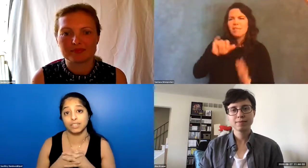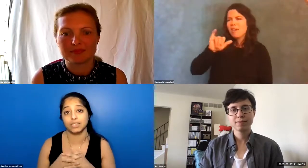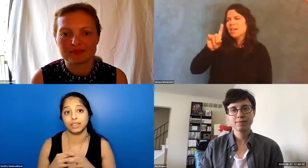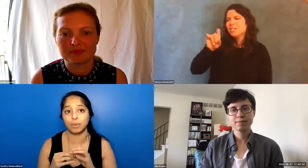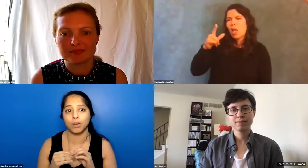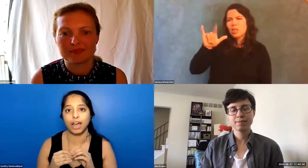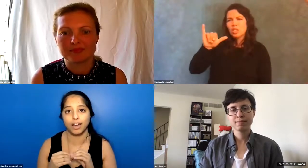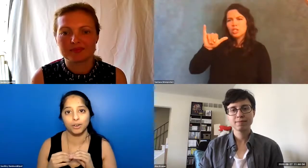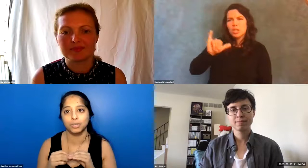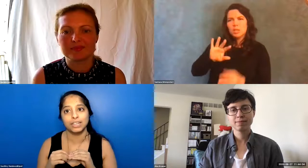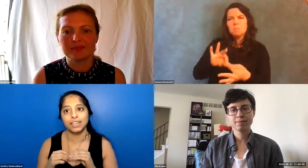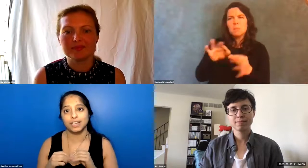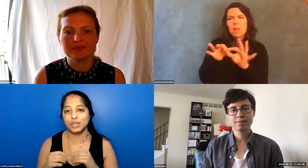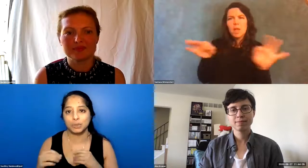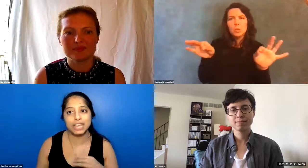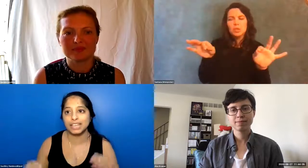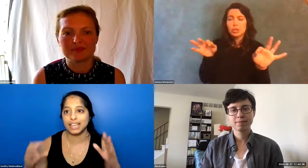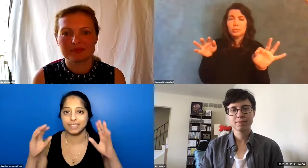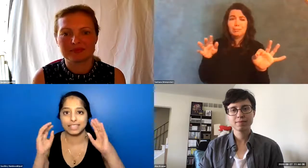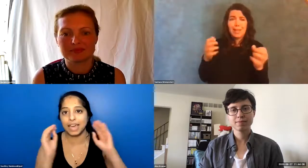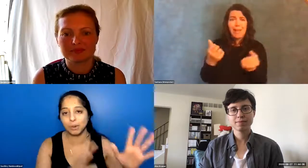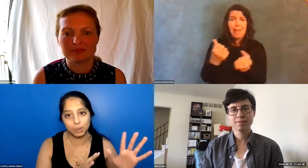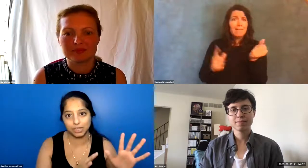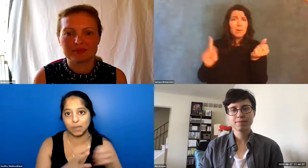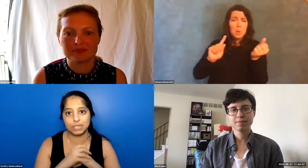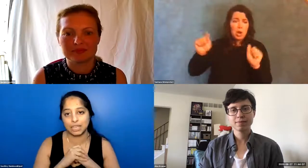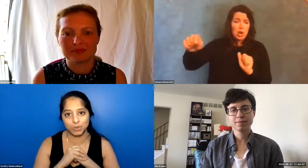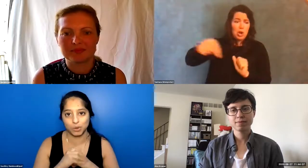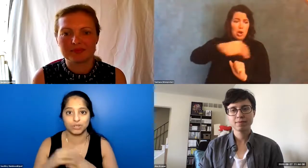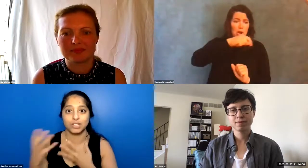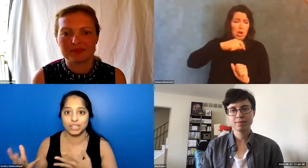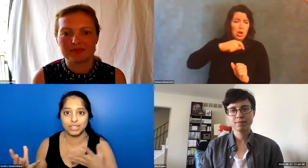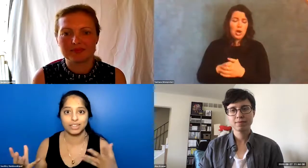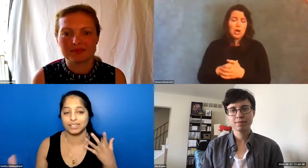to think about how saying that this is categorically how this language works, or doesn't it can